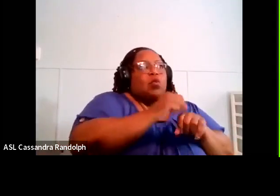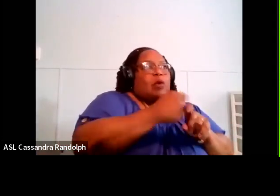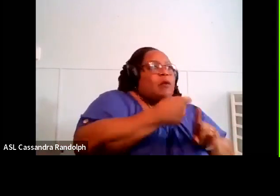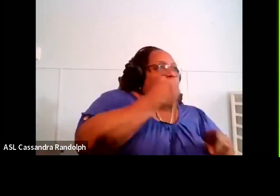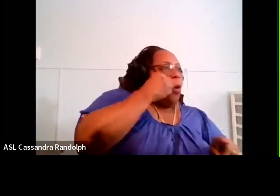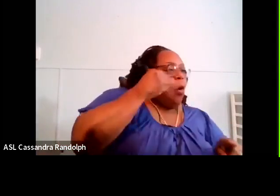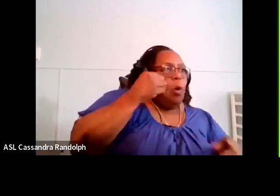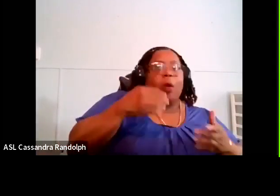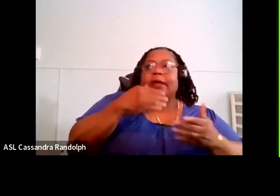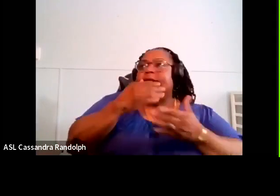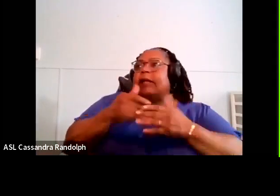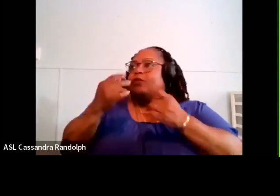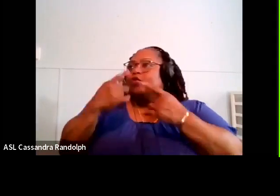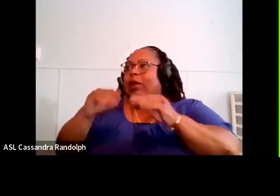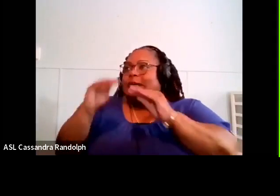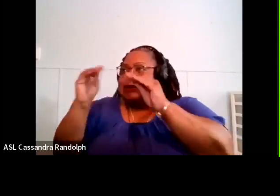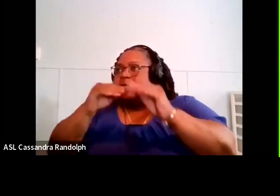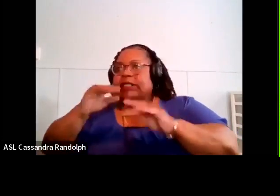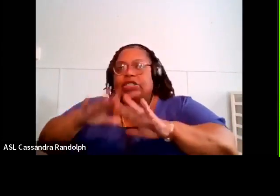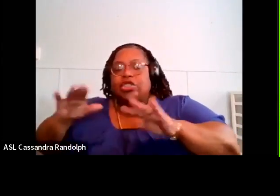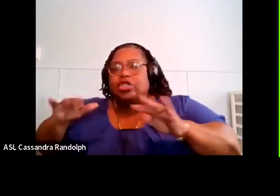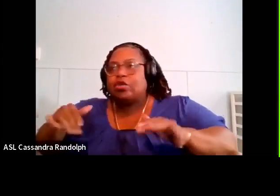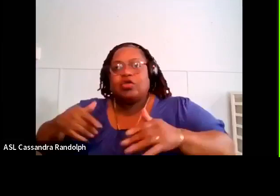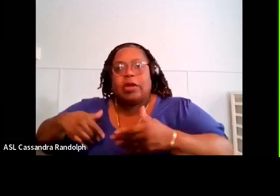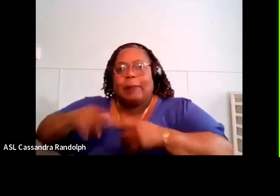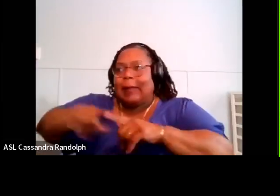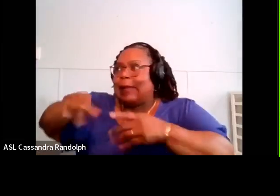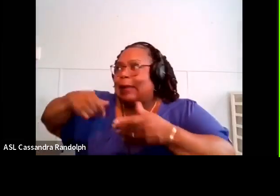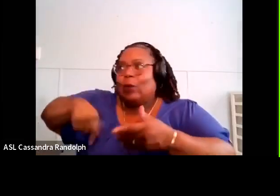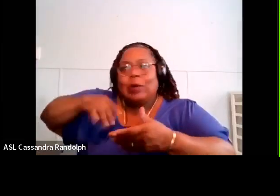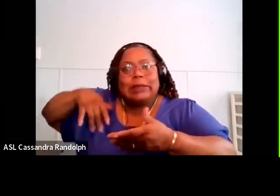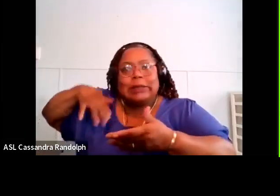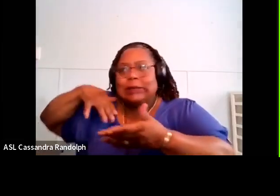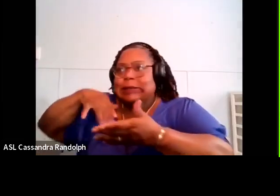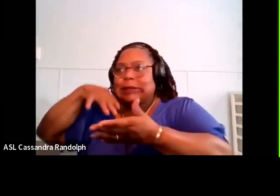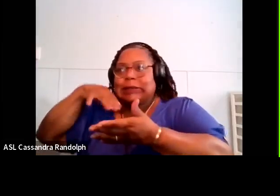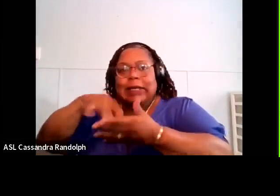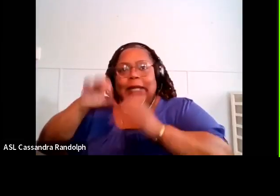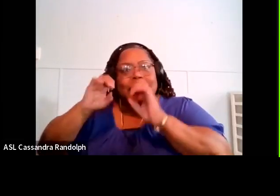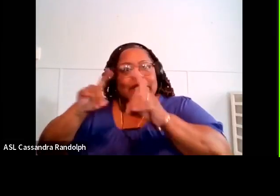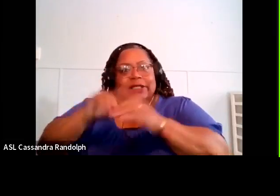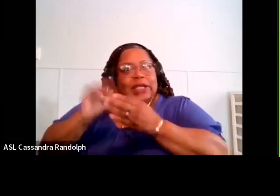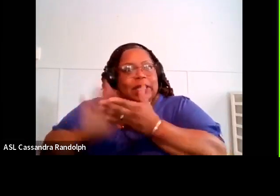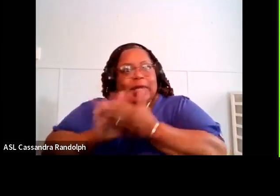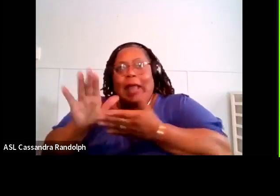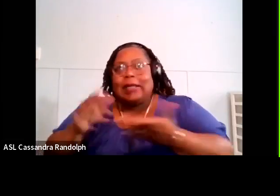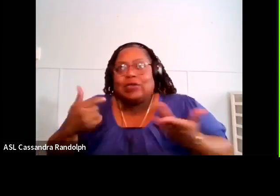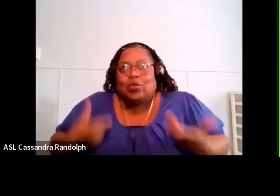with the pandemic for two years of something new in this world